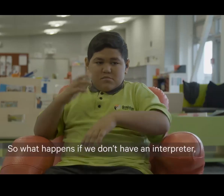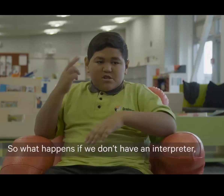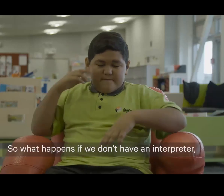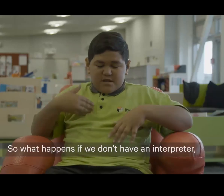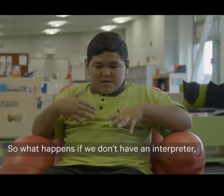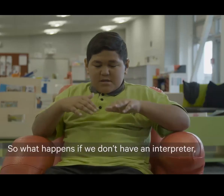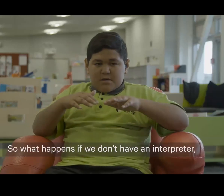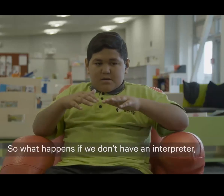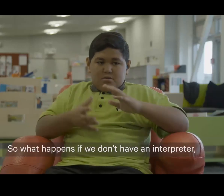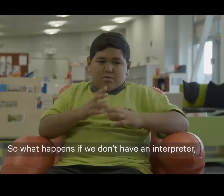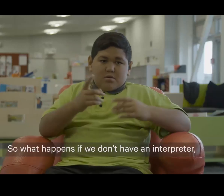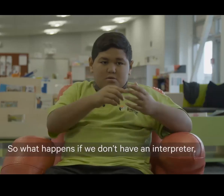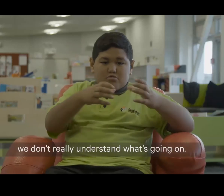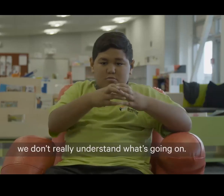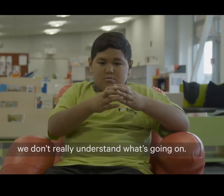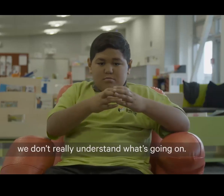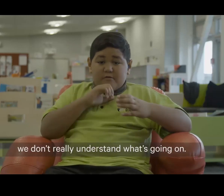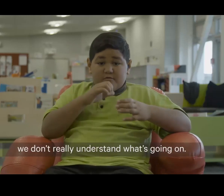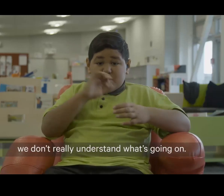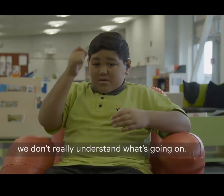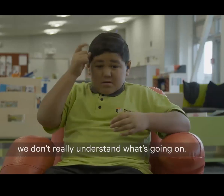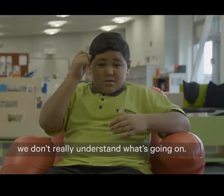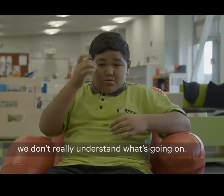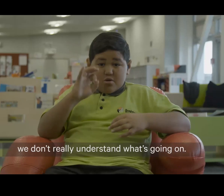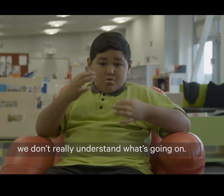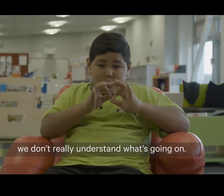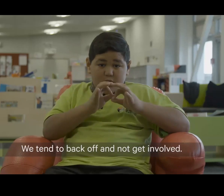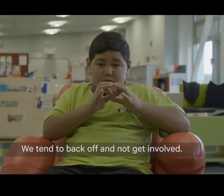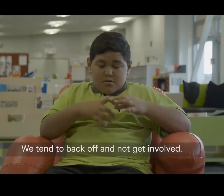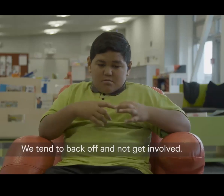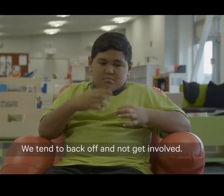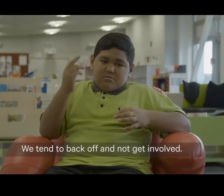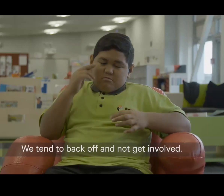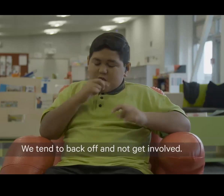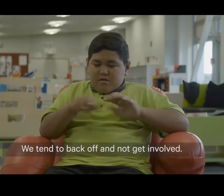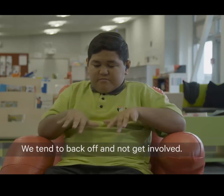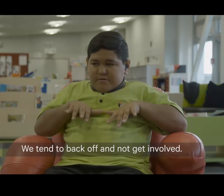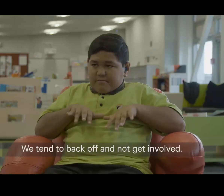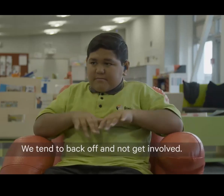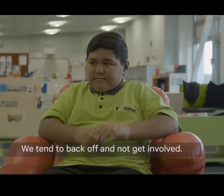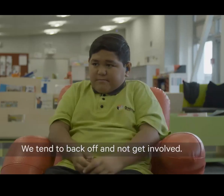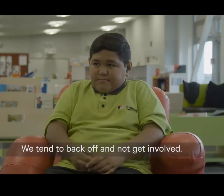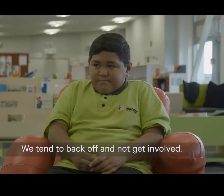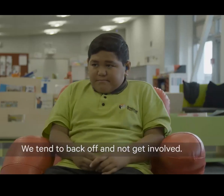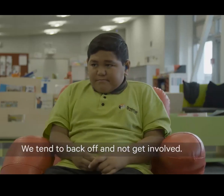So what happens if we don't have an interpreter, we don't really understand what's going on. We tend to back off and not get involved.